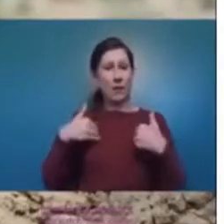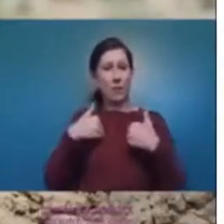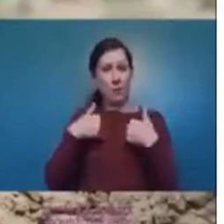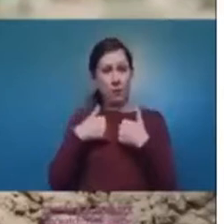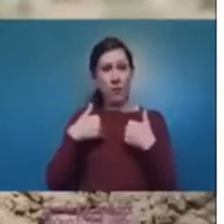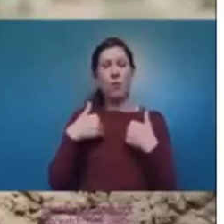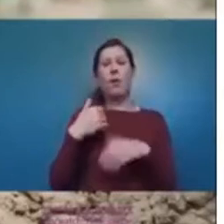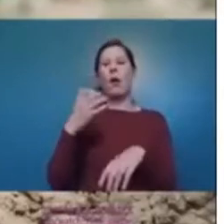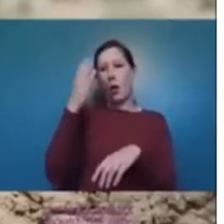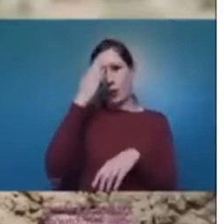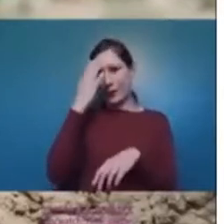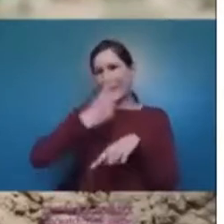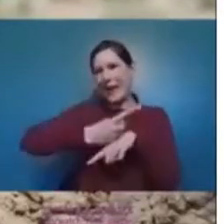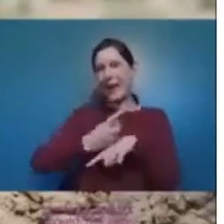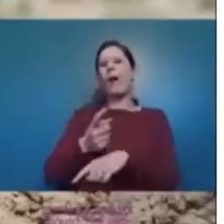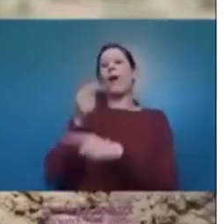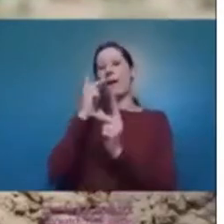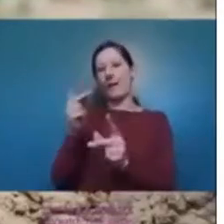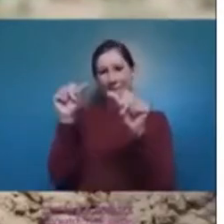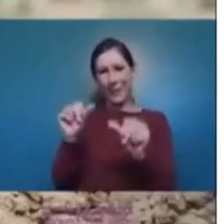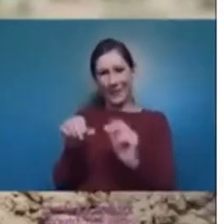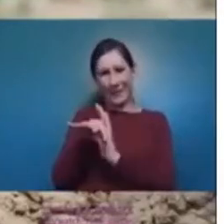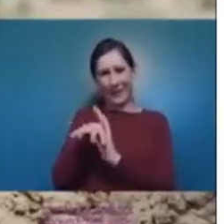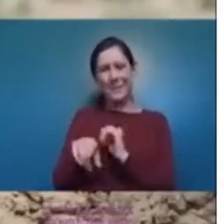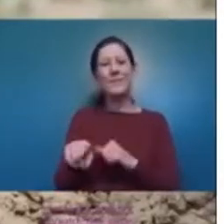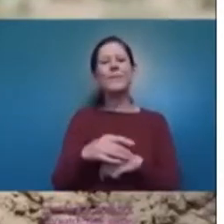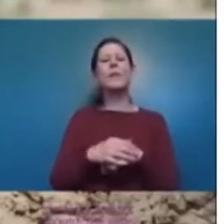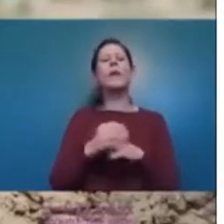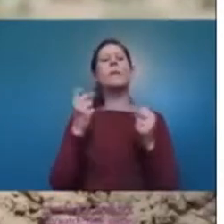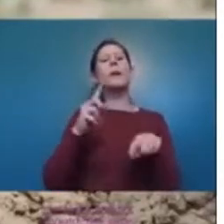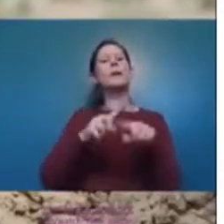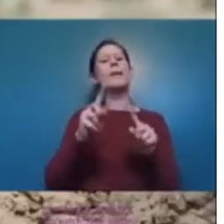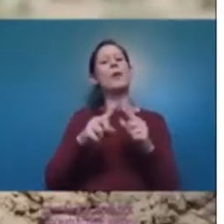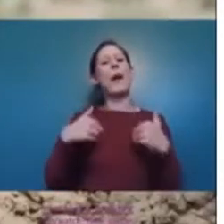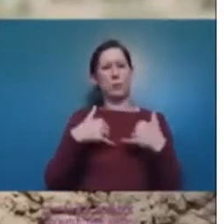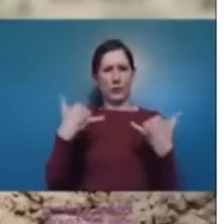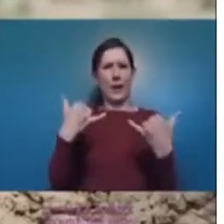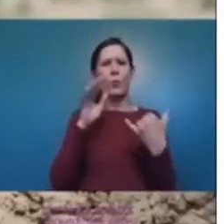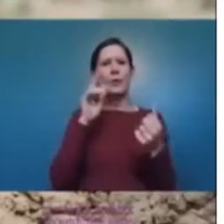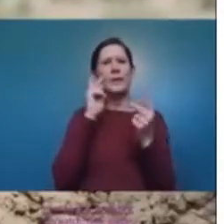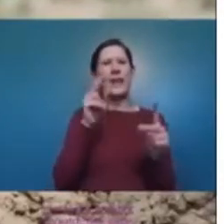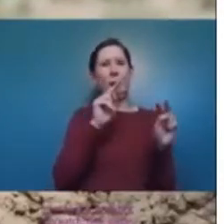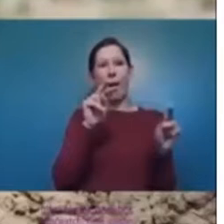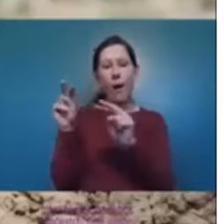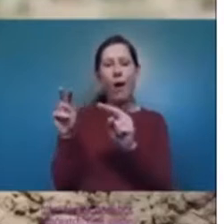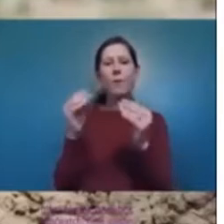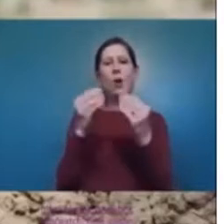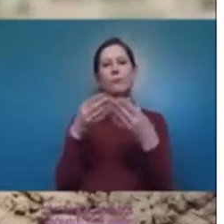now we're going to see all kinds of animals, very different animals. Going to see keepers talking about their exhibits,